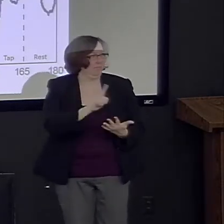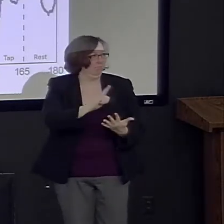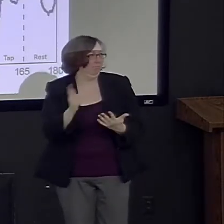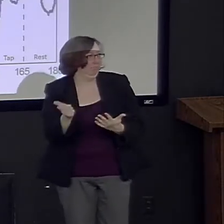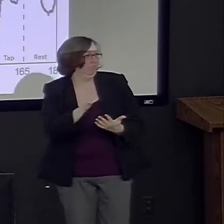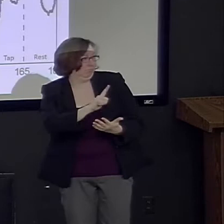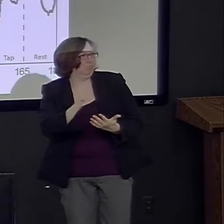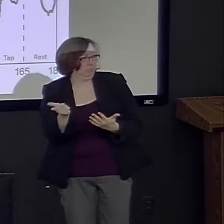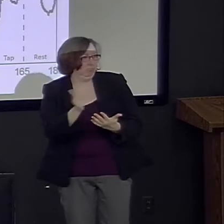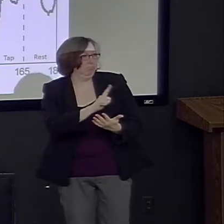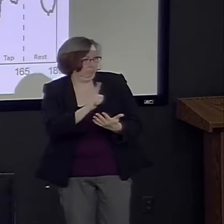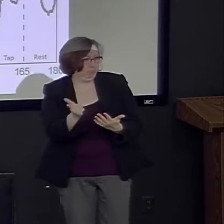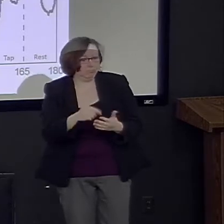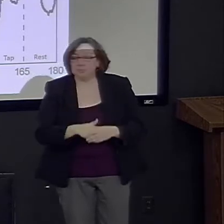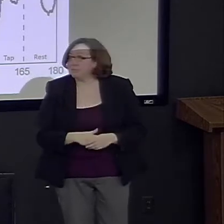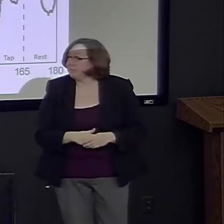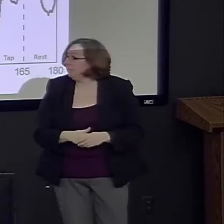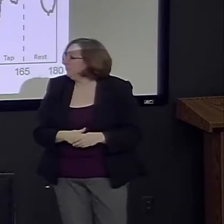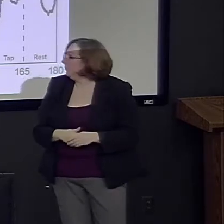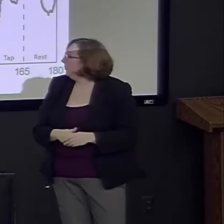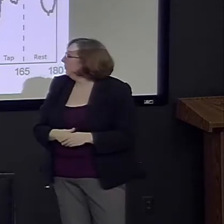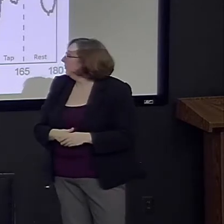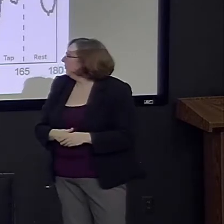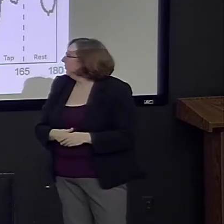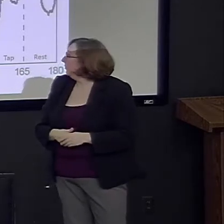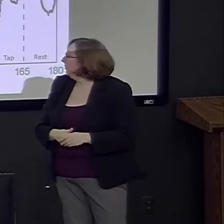you can see the oxyhemoglobin signal